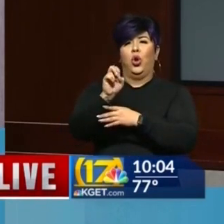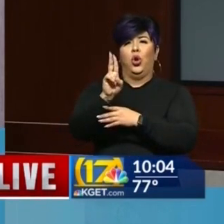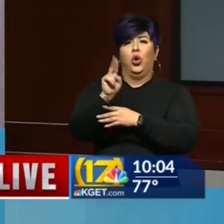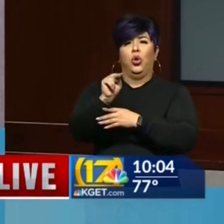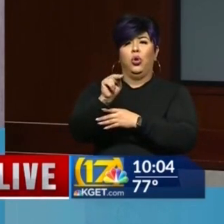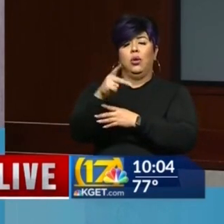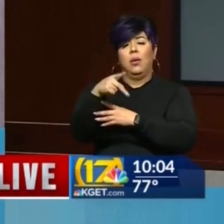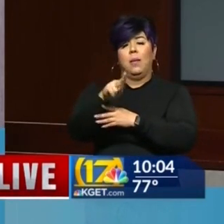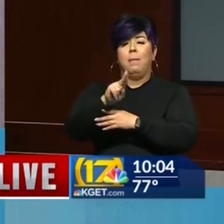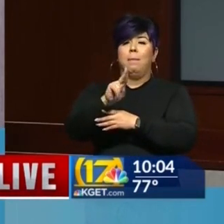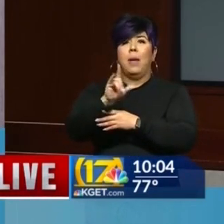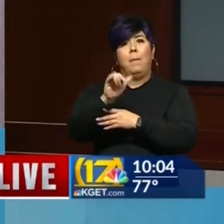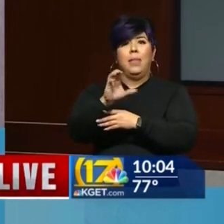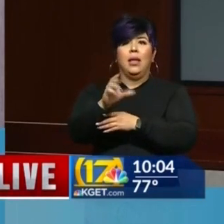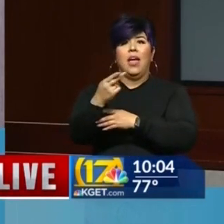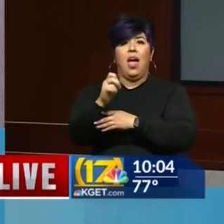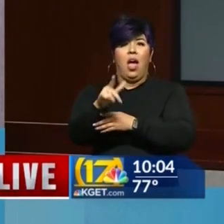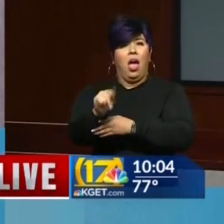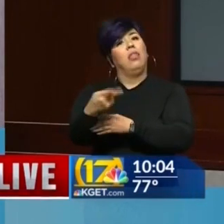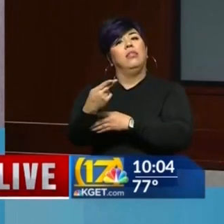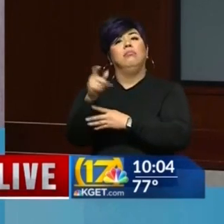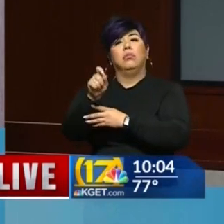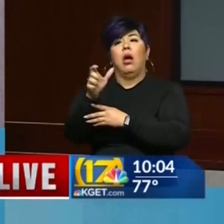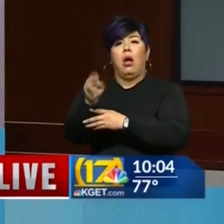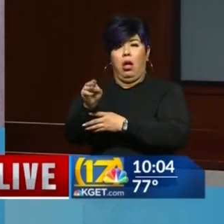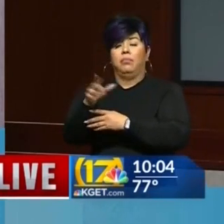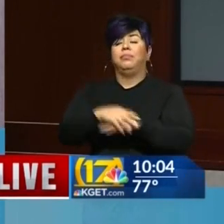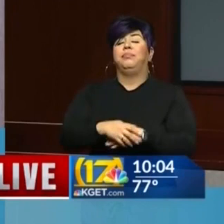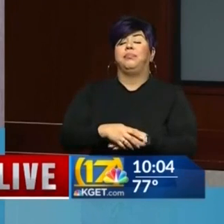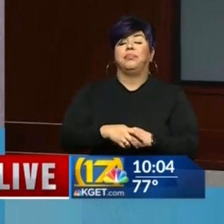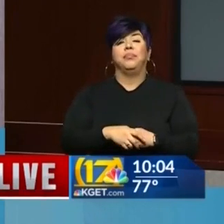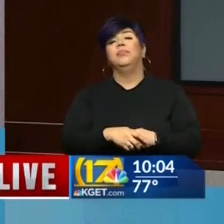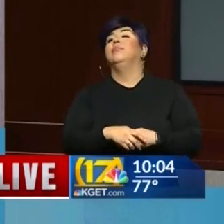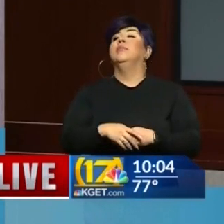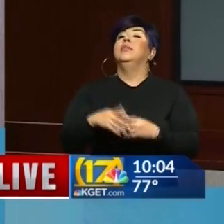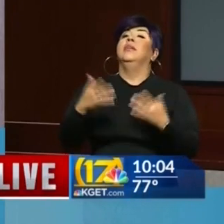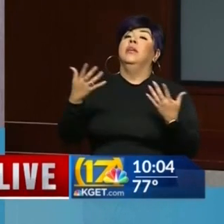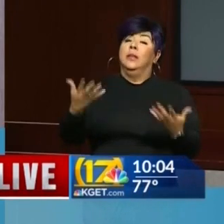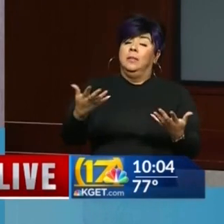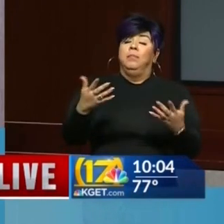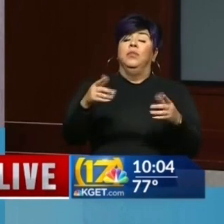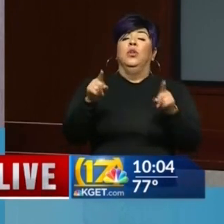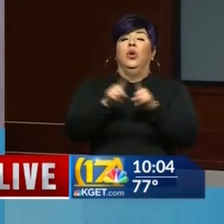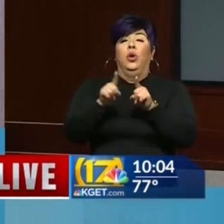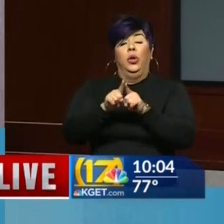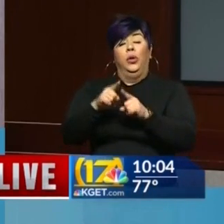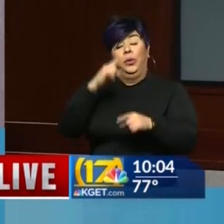HYPER TENSION, DIABETES, PLEASE VISIT OUR WEBSITE AT CURRAN